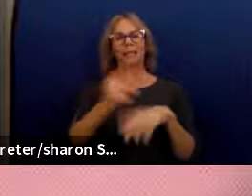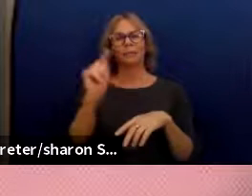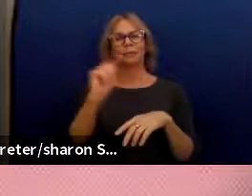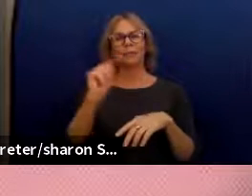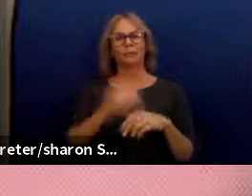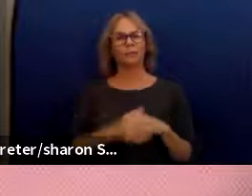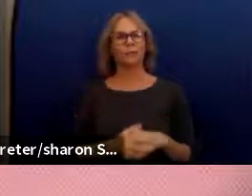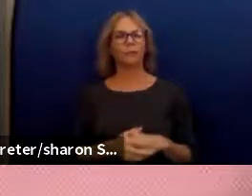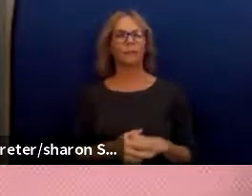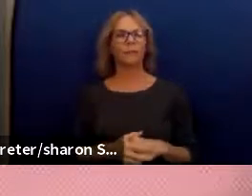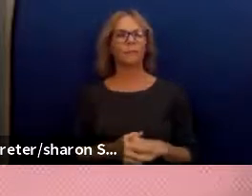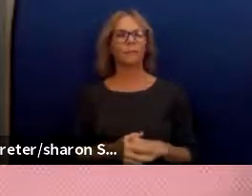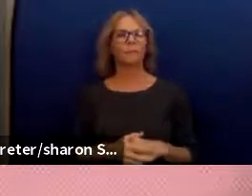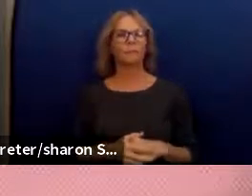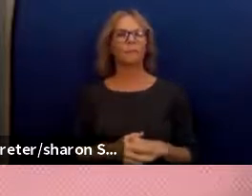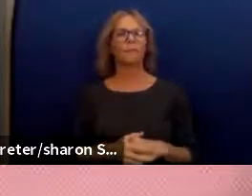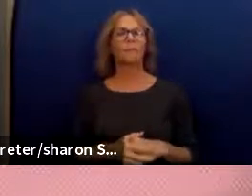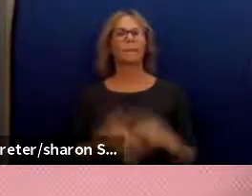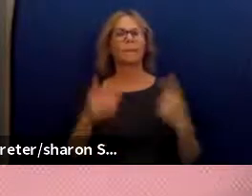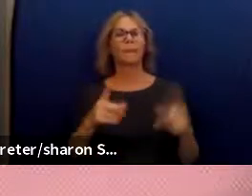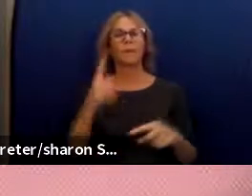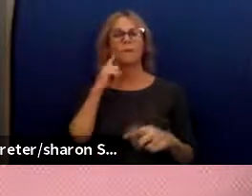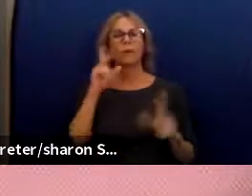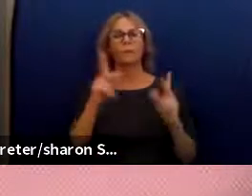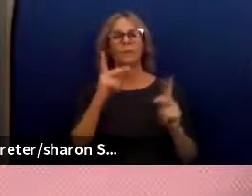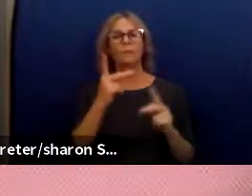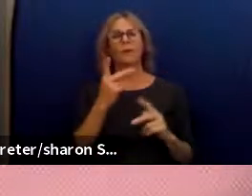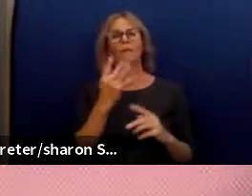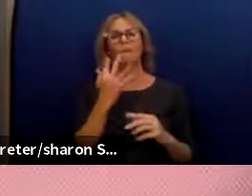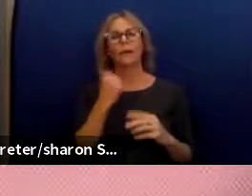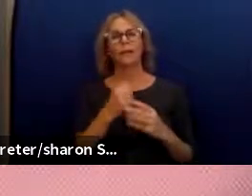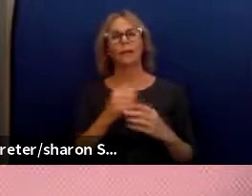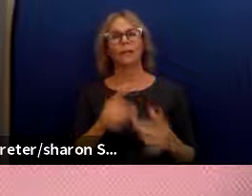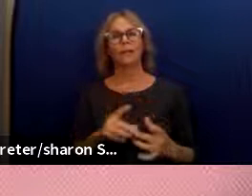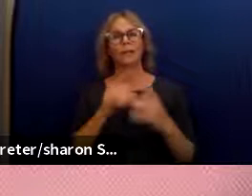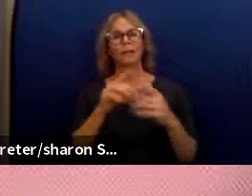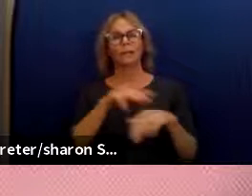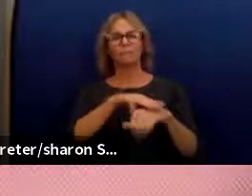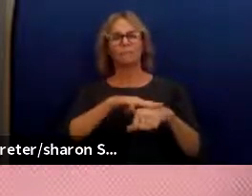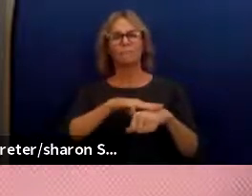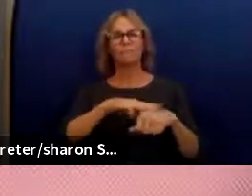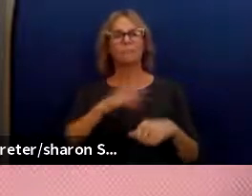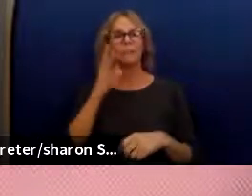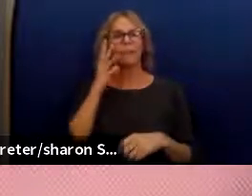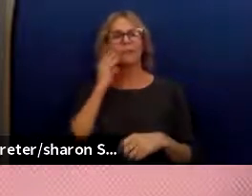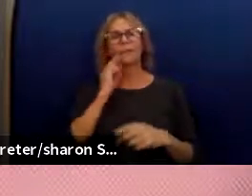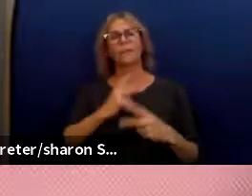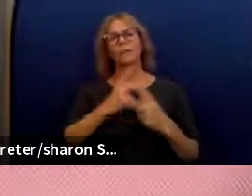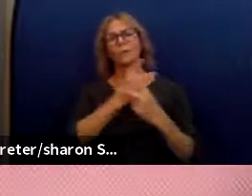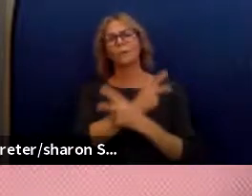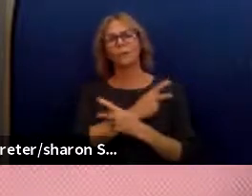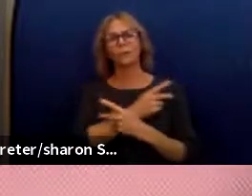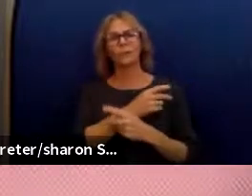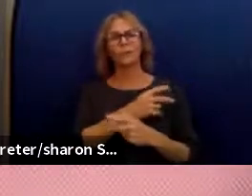especially the case for people of color, especially Native Americans, they experienced that so much worse than, for instance,